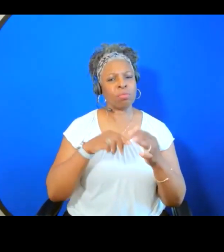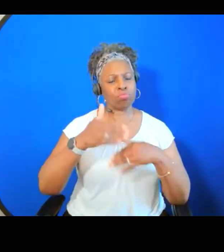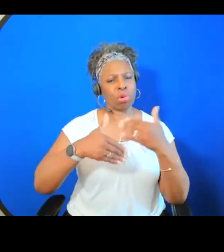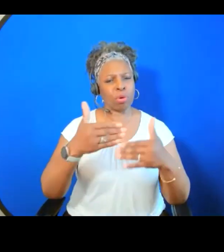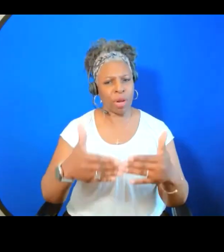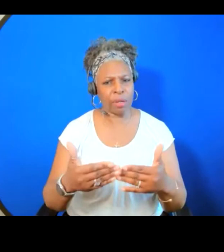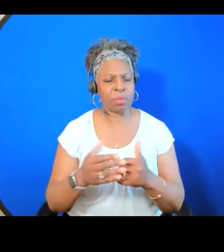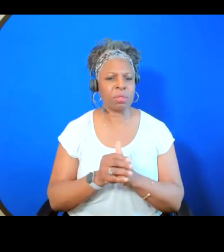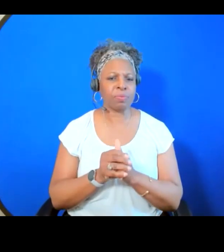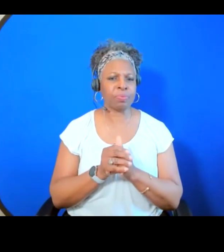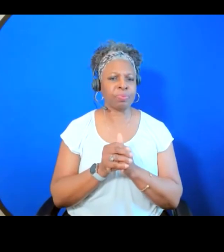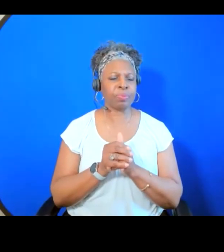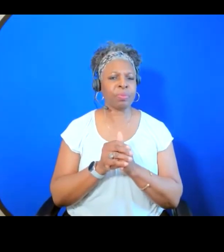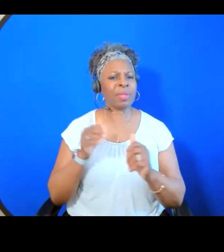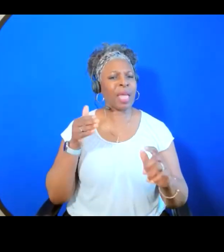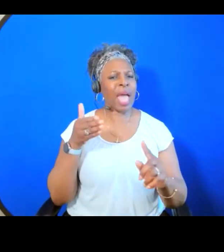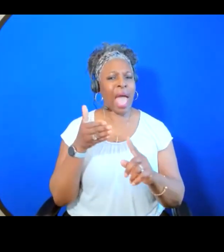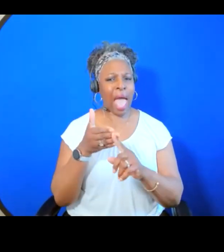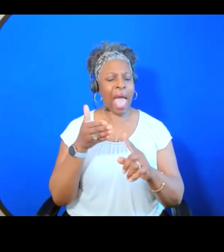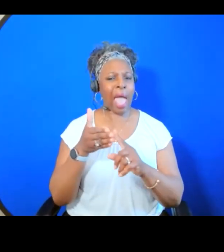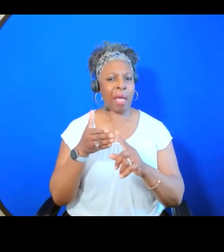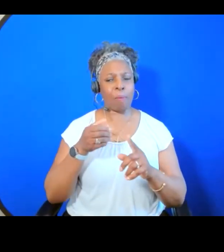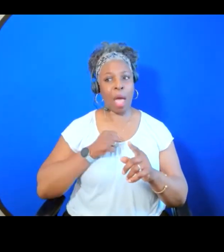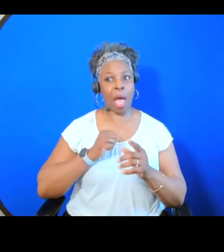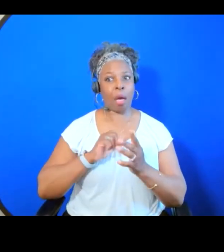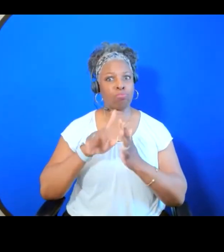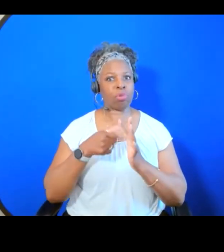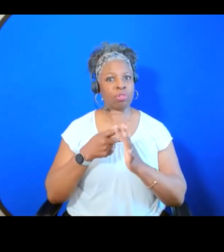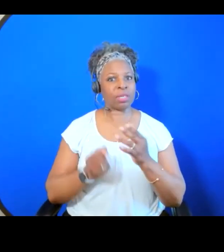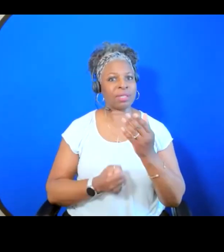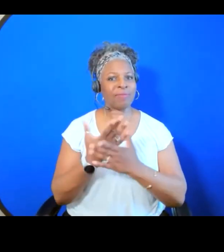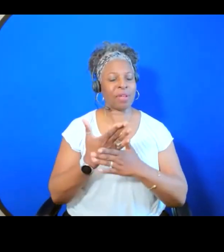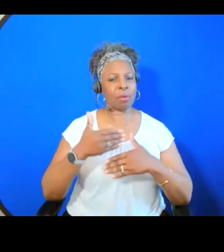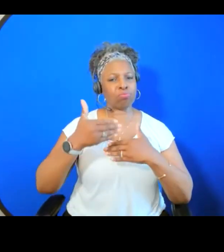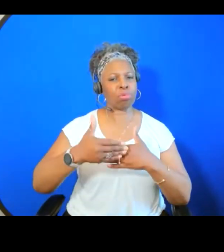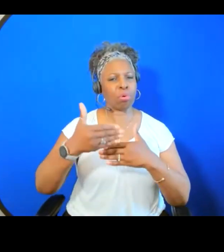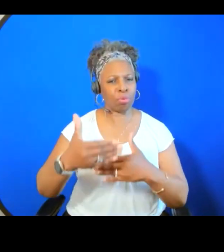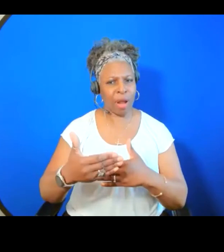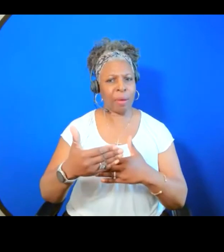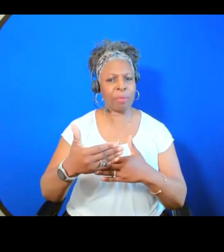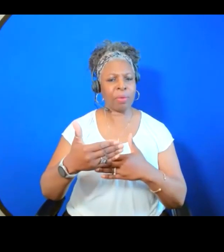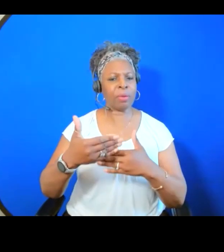And to address this, UP Projects has developed this programme that is part of our wider ‘Constellations’ Learning and Development Programme.